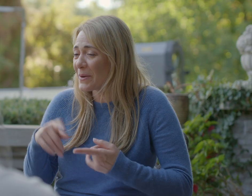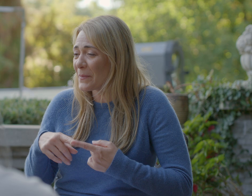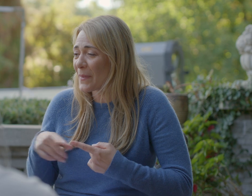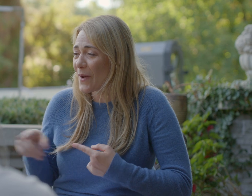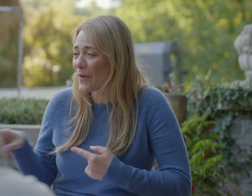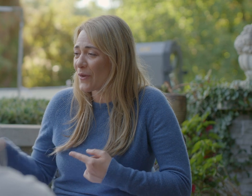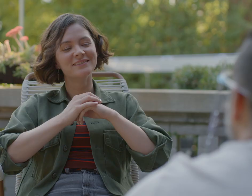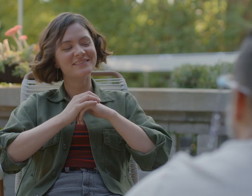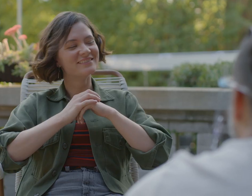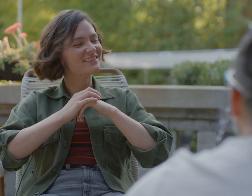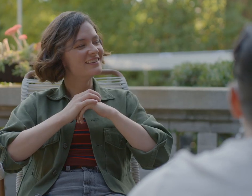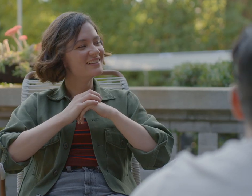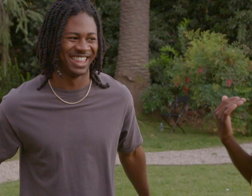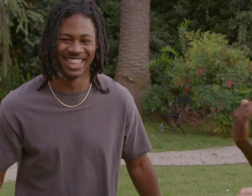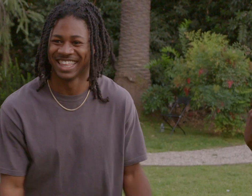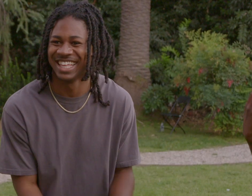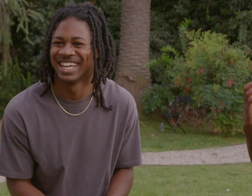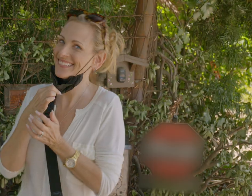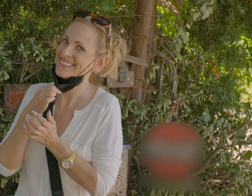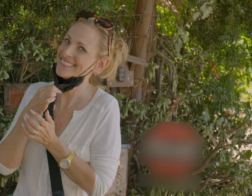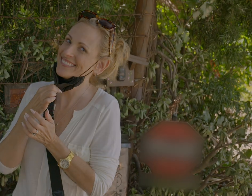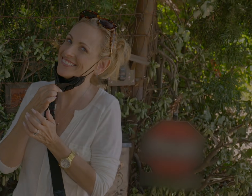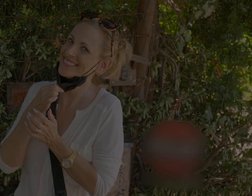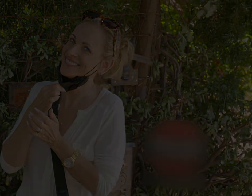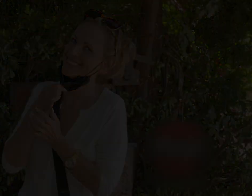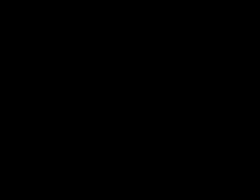You're all, all that I need